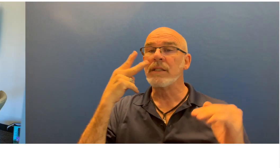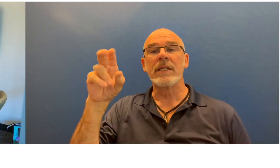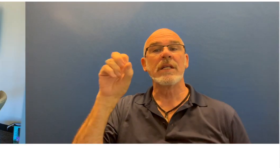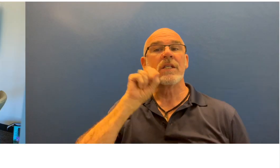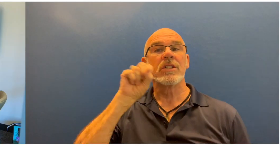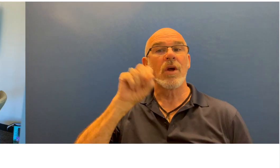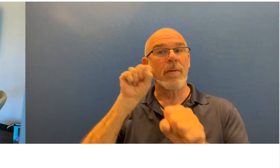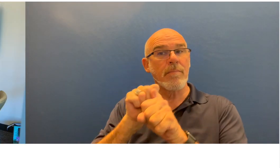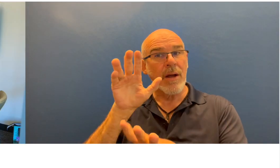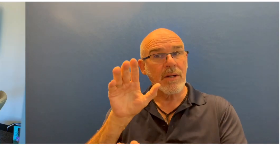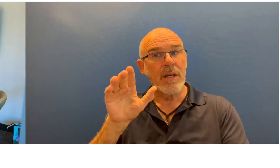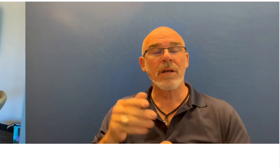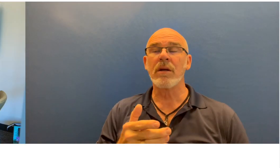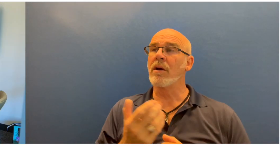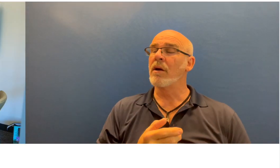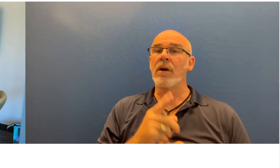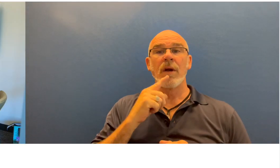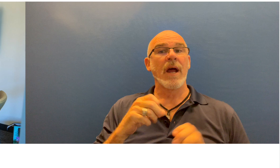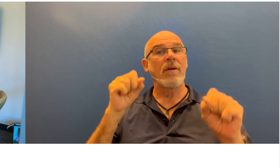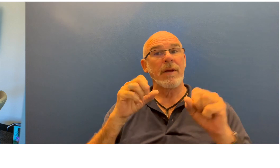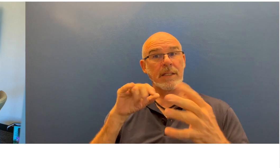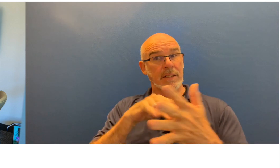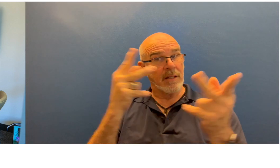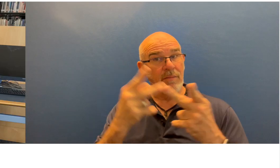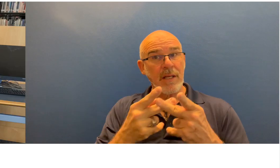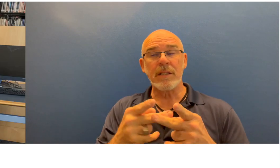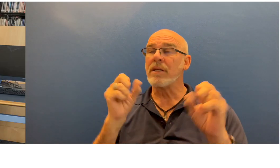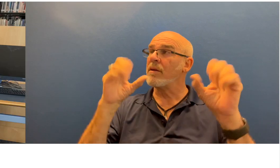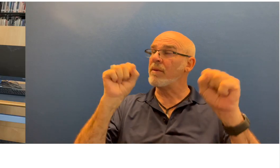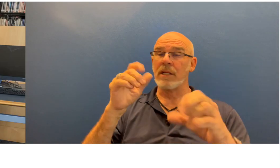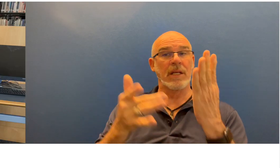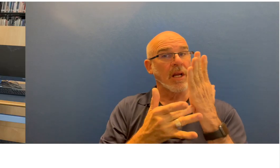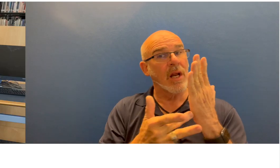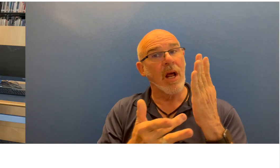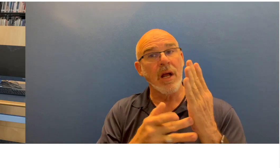And amazing study spaces, amazing technology. You're gonna get a lot